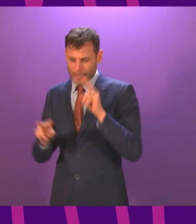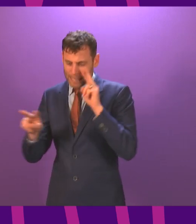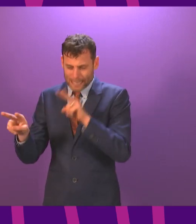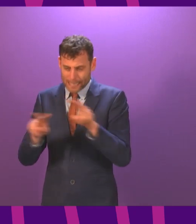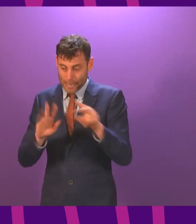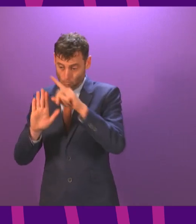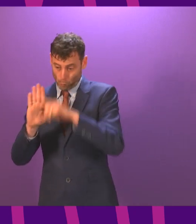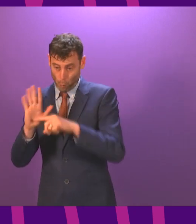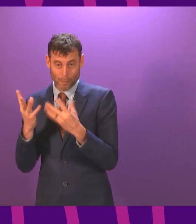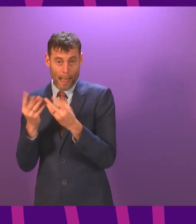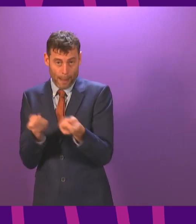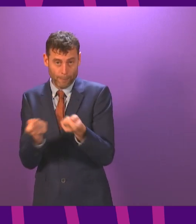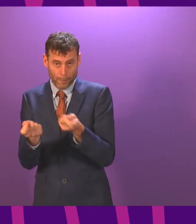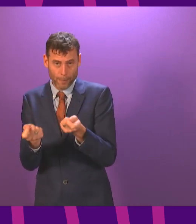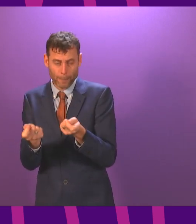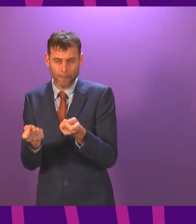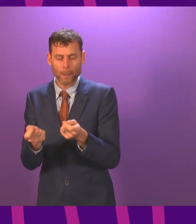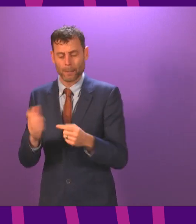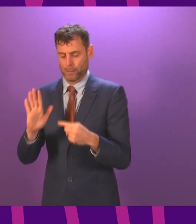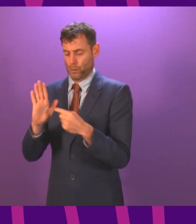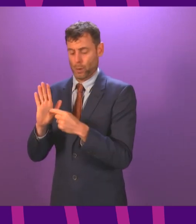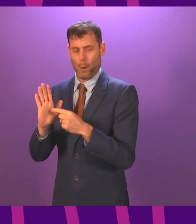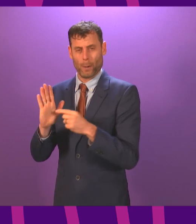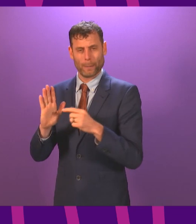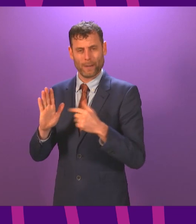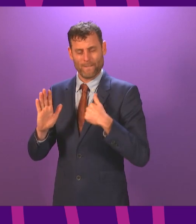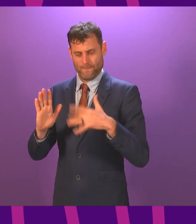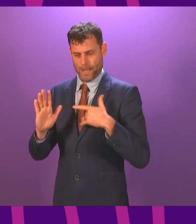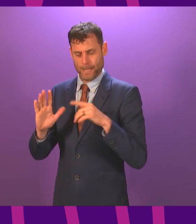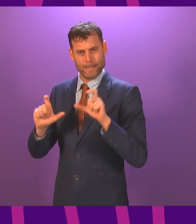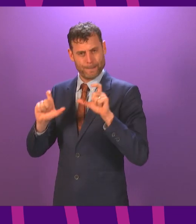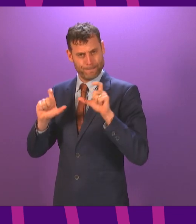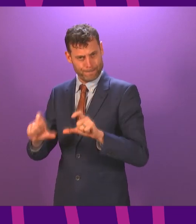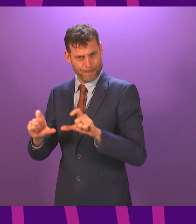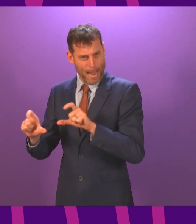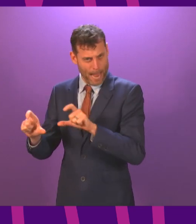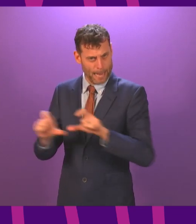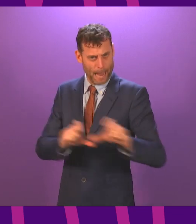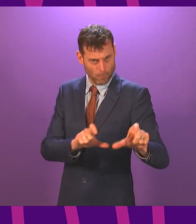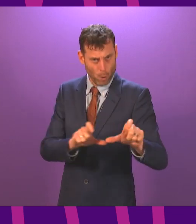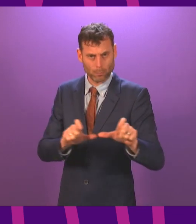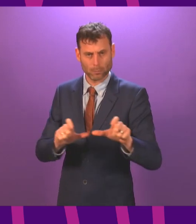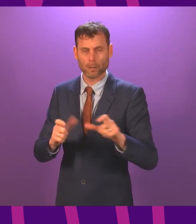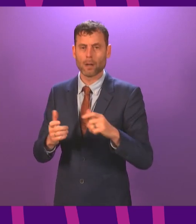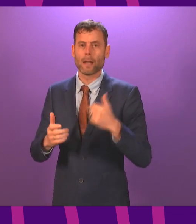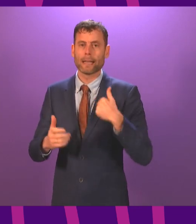have had, the need to strengthen and solidify that progress means that we should continue